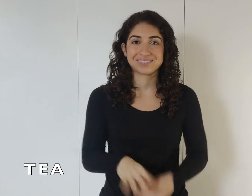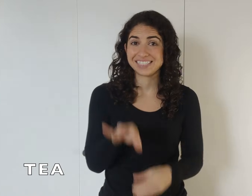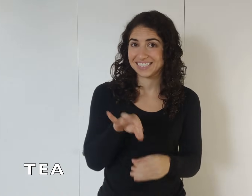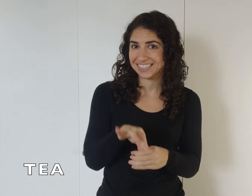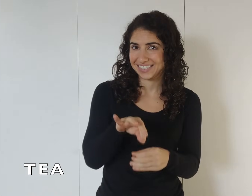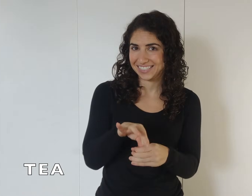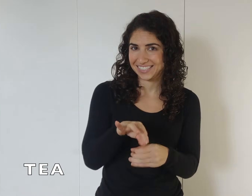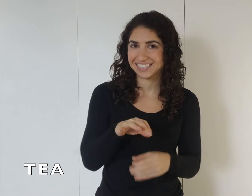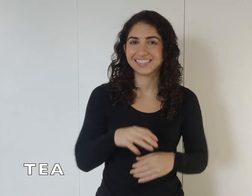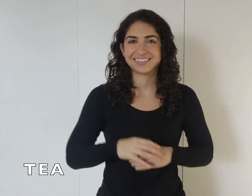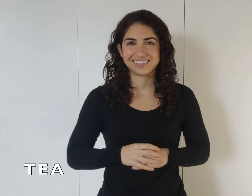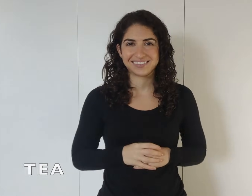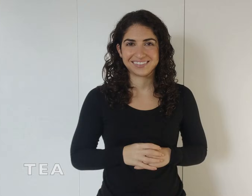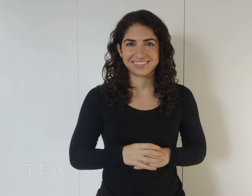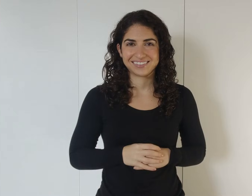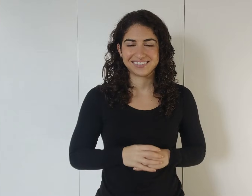TEA